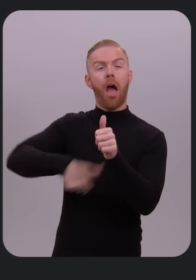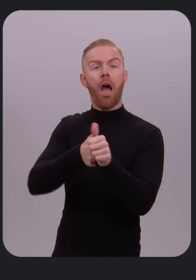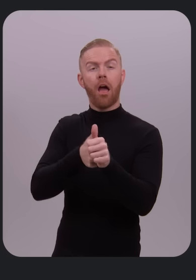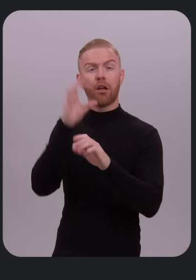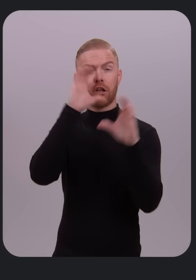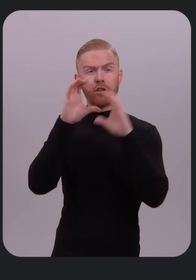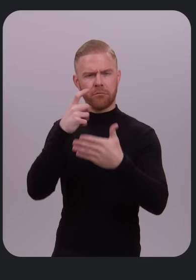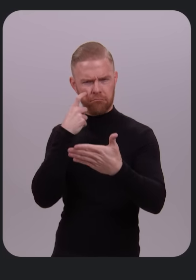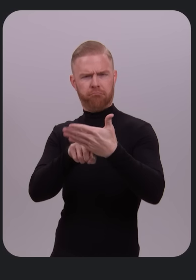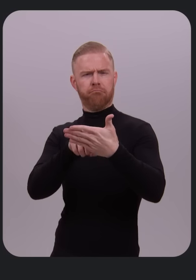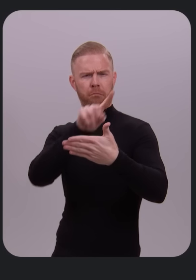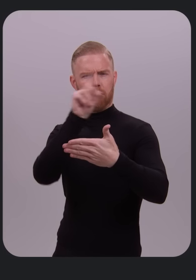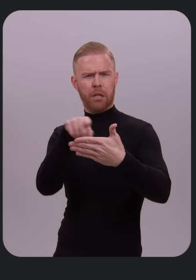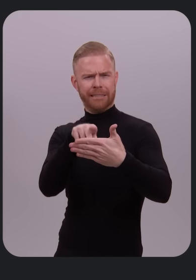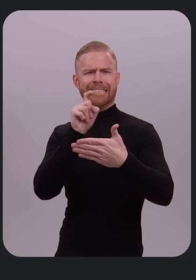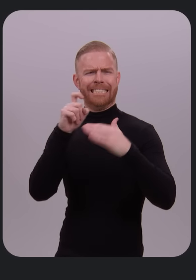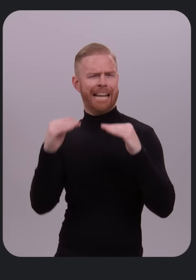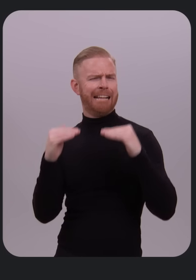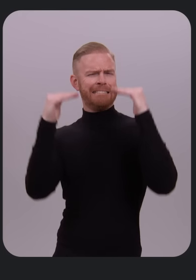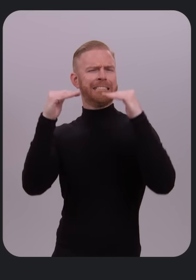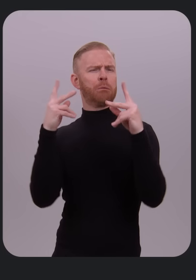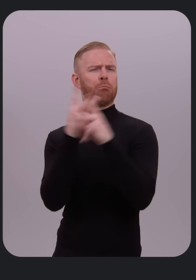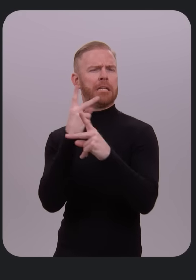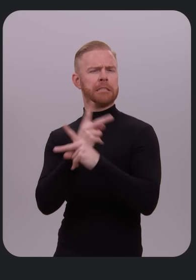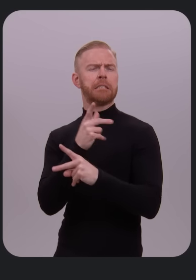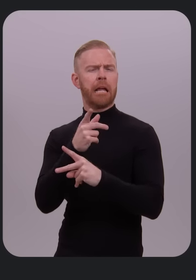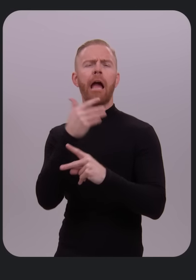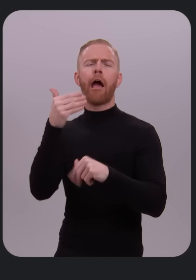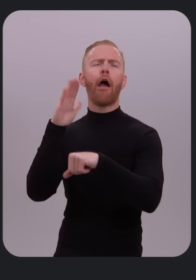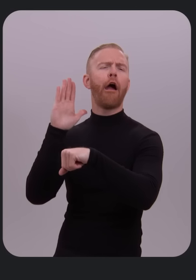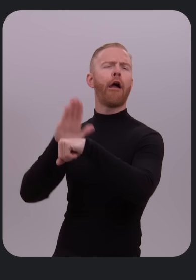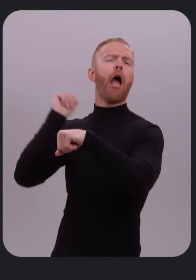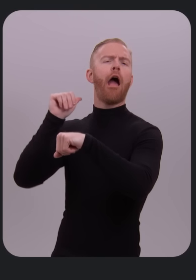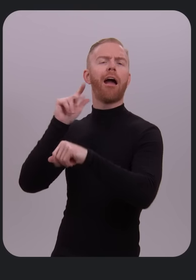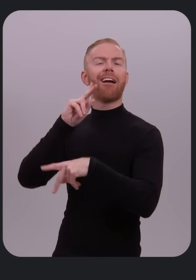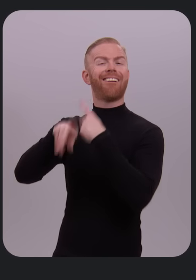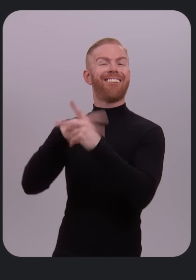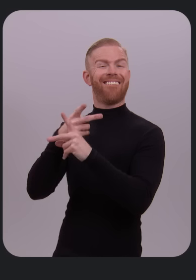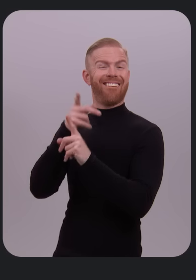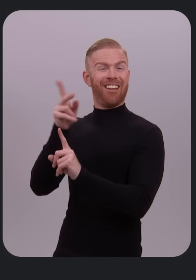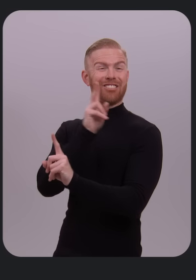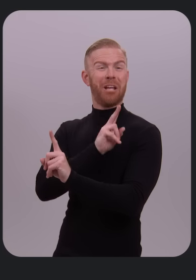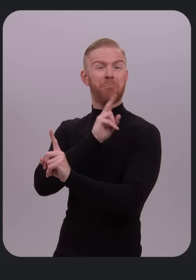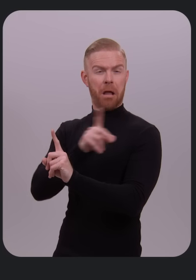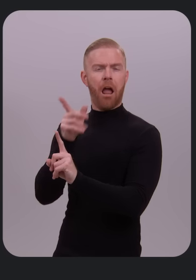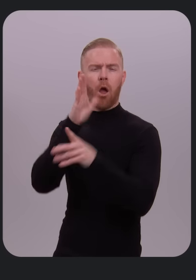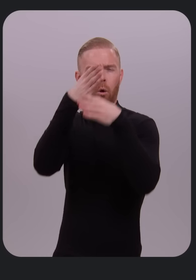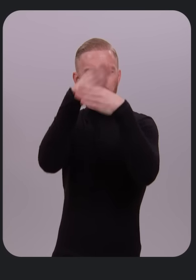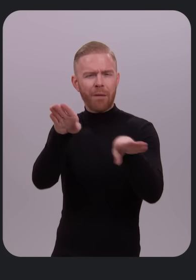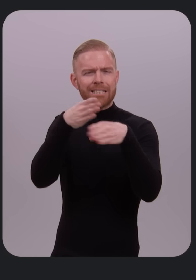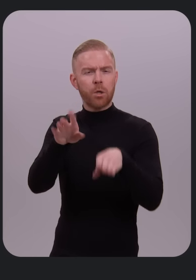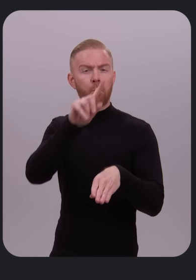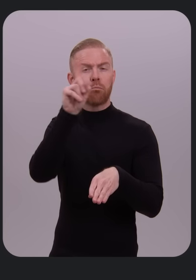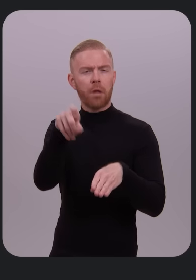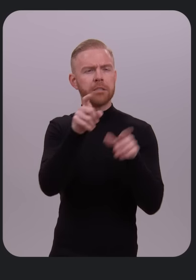needs advanced reasoning. It calls on our custom version of Gemini to break the question into different subtopics,